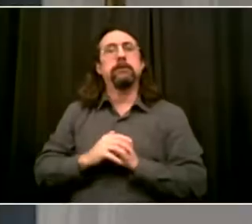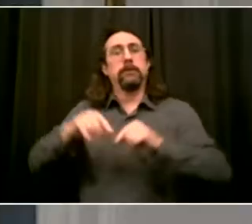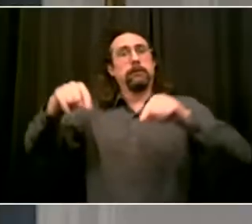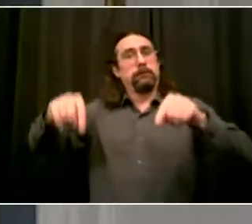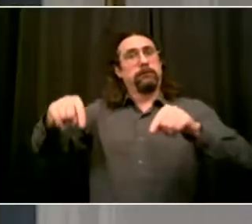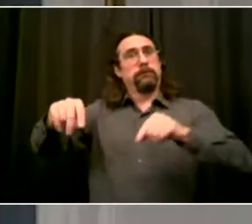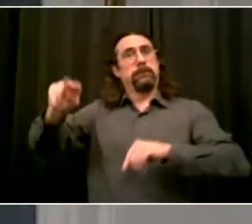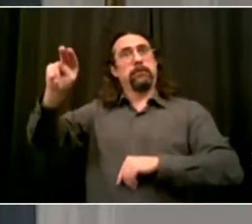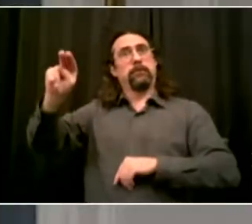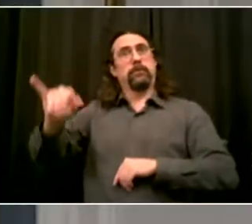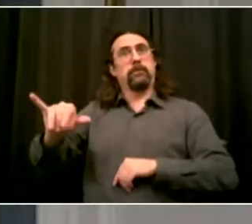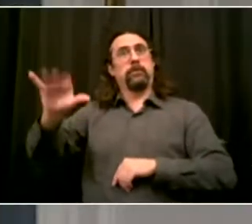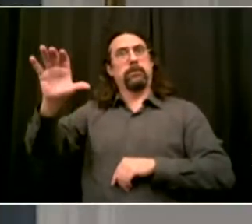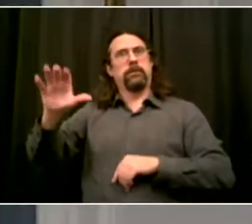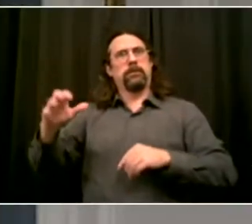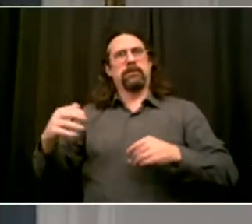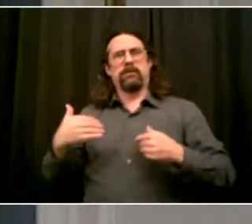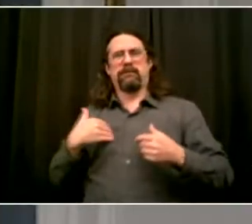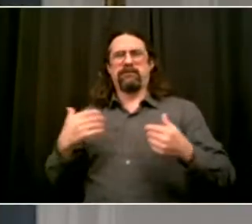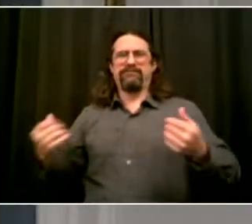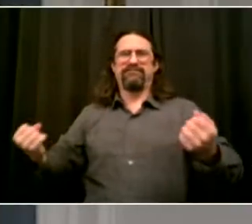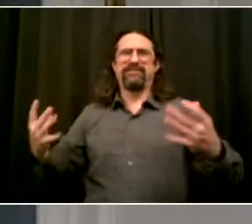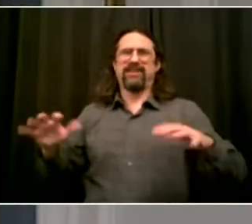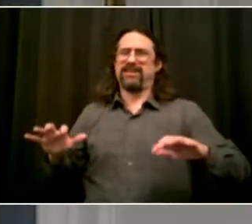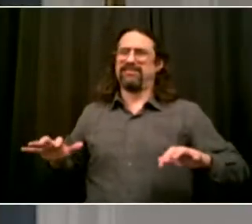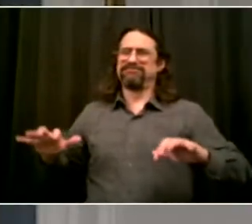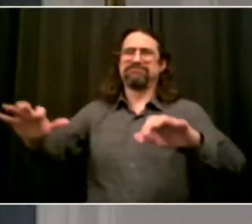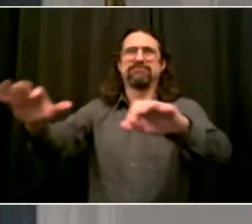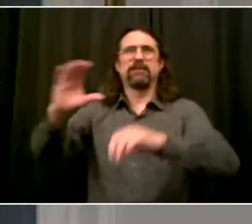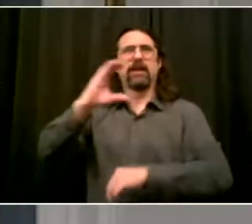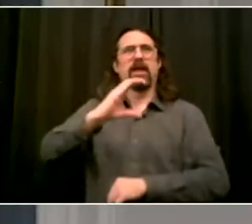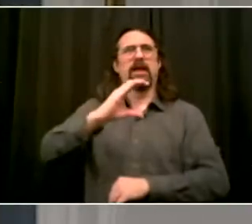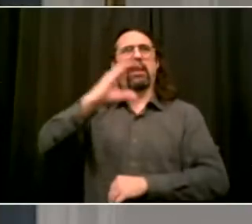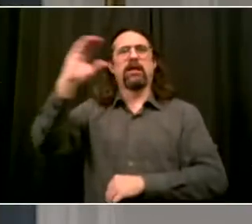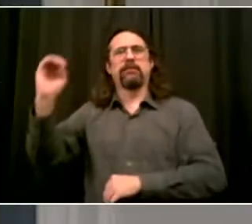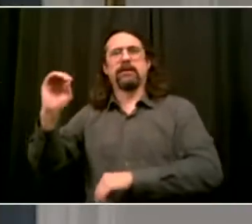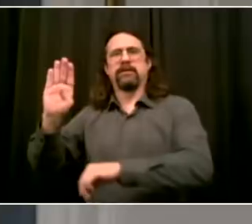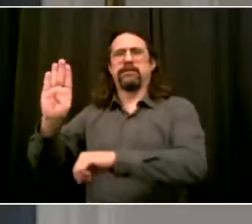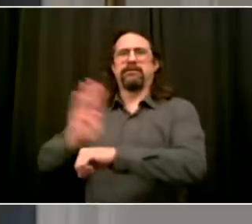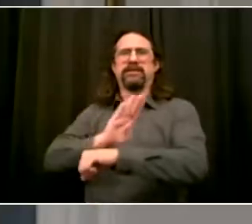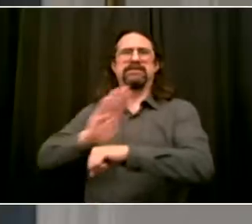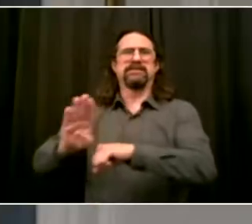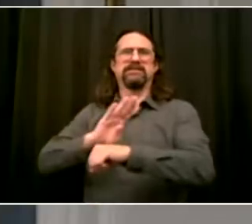PHILANTHROPIC ORGRGIZANATATOINSNS BUSINESSES AND INDUSTRY WE ARE SEEING ECONOMIC